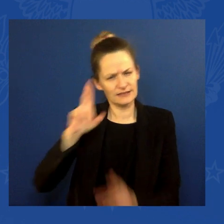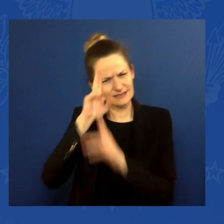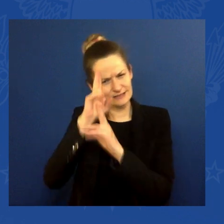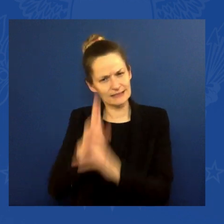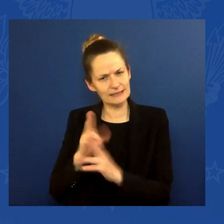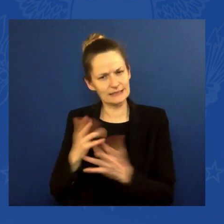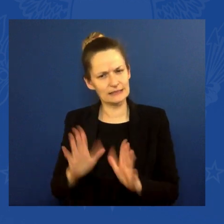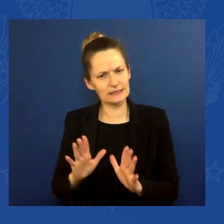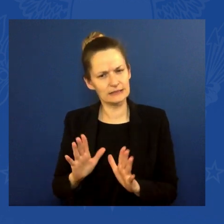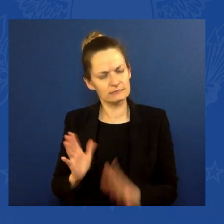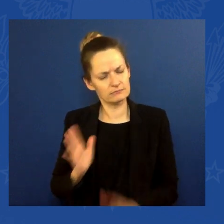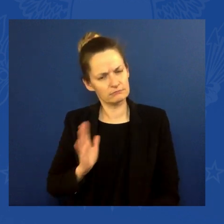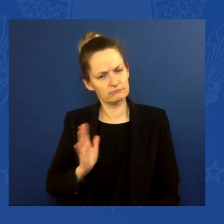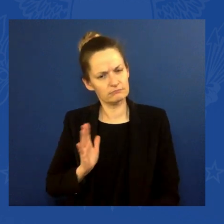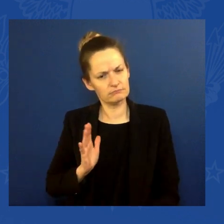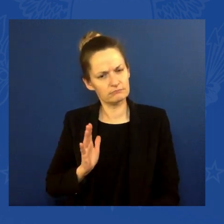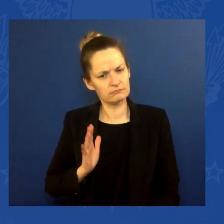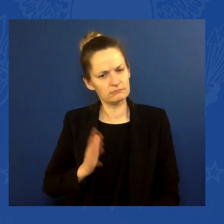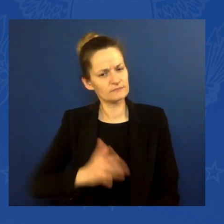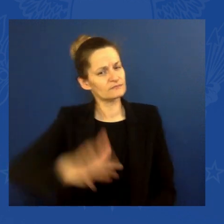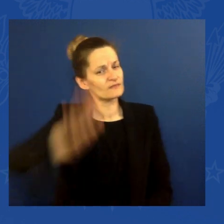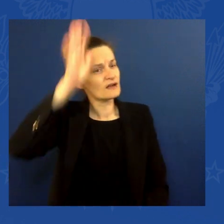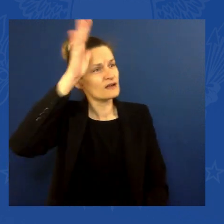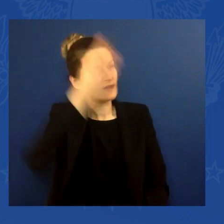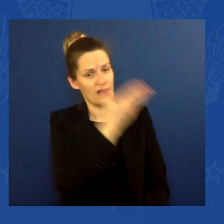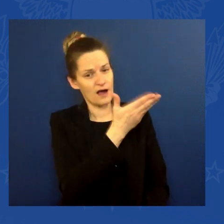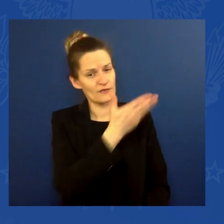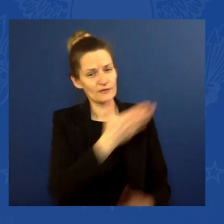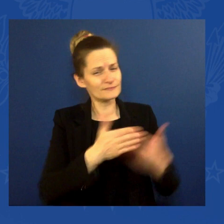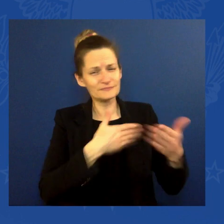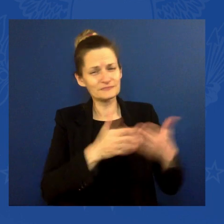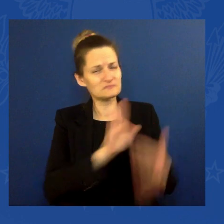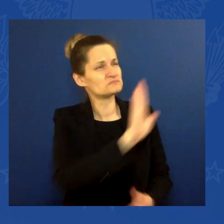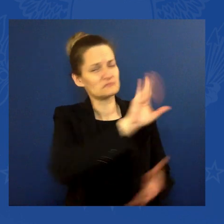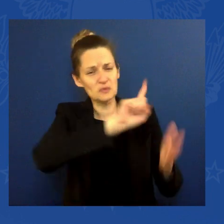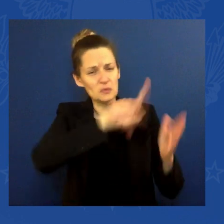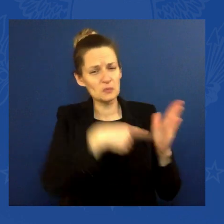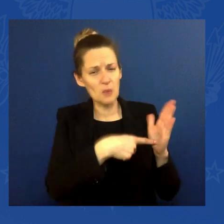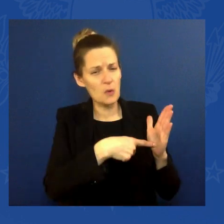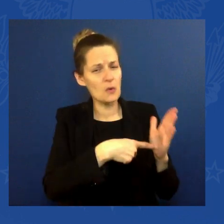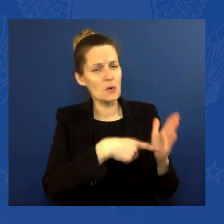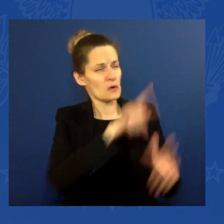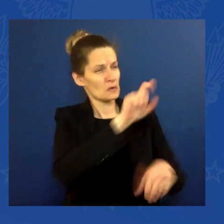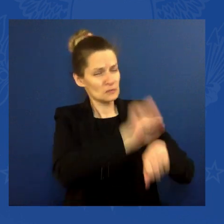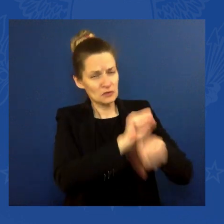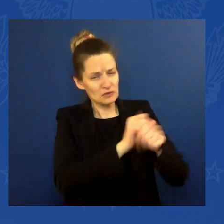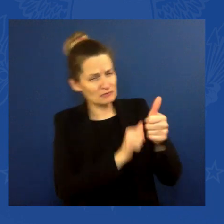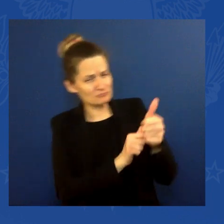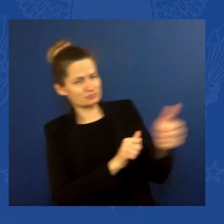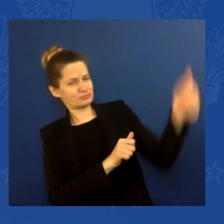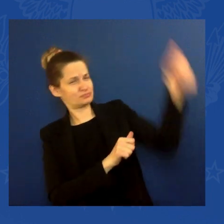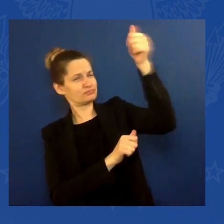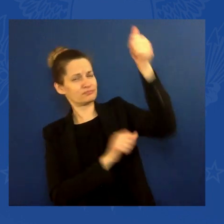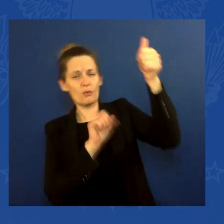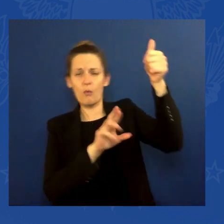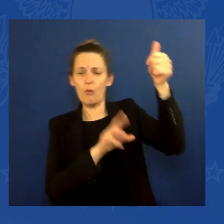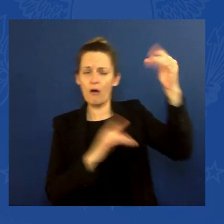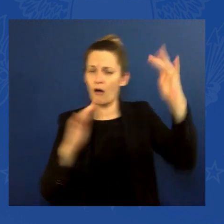or the shoeshine guy in the DuPont Hotel without saying "hello" to both. It's a certitude built on both our nations